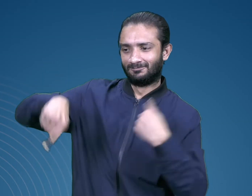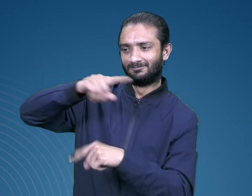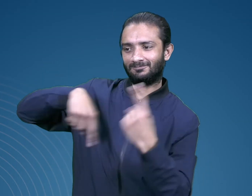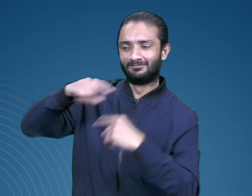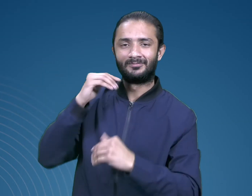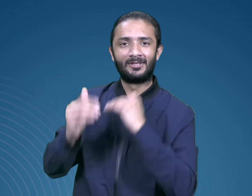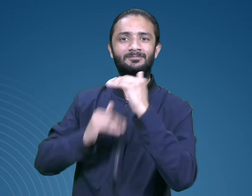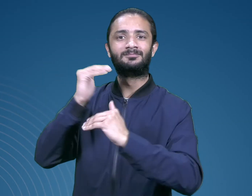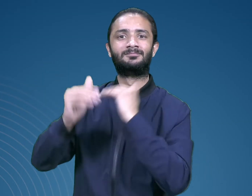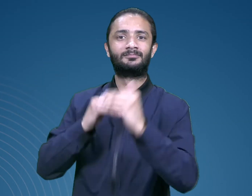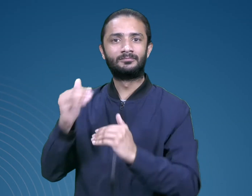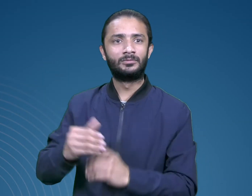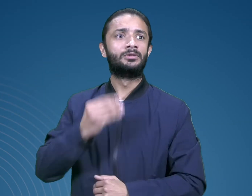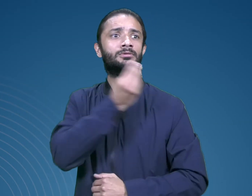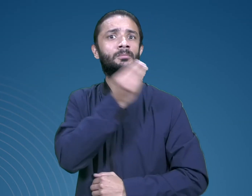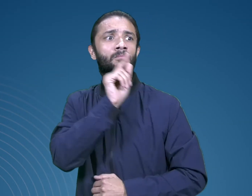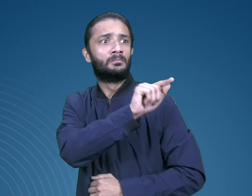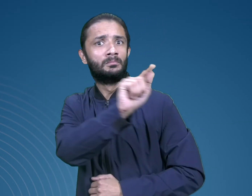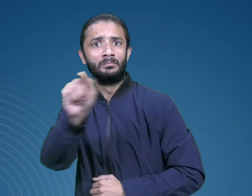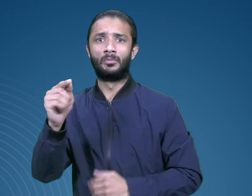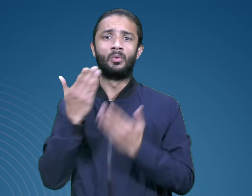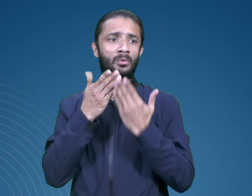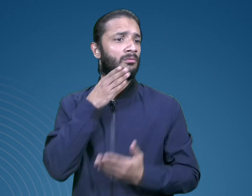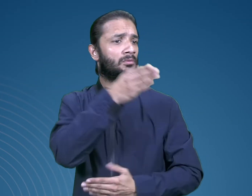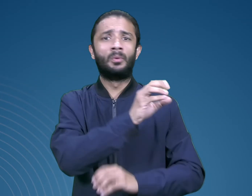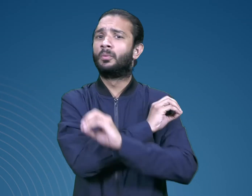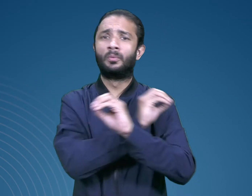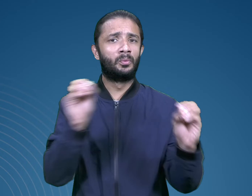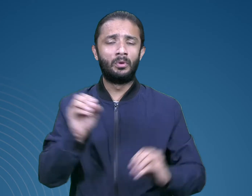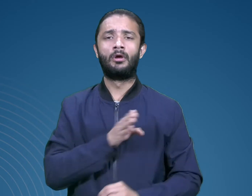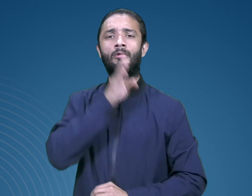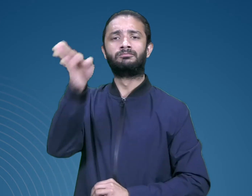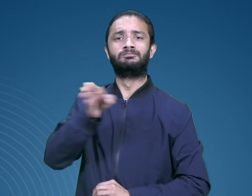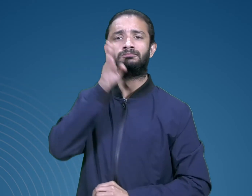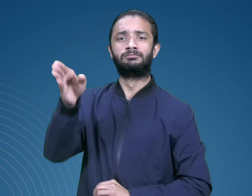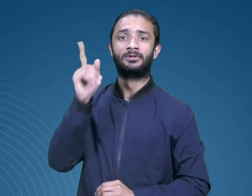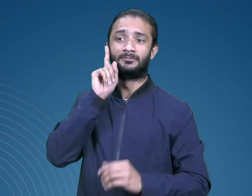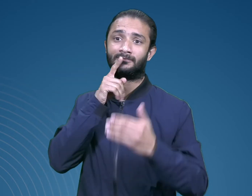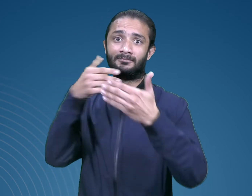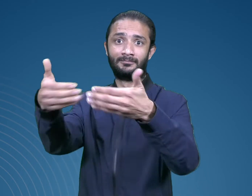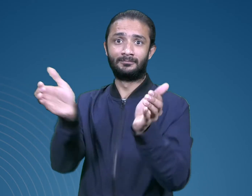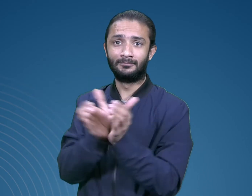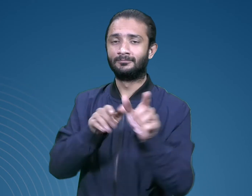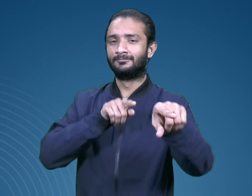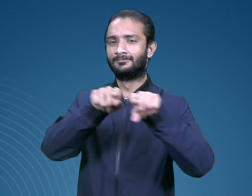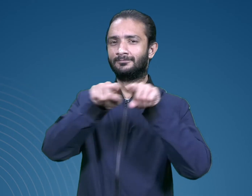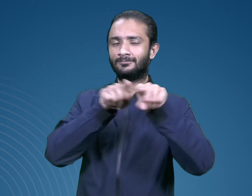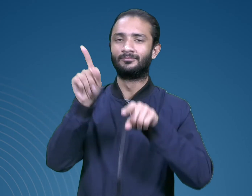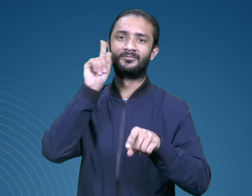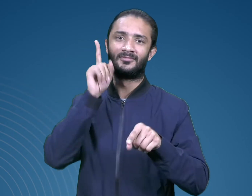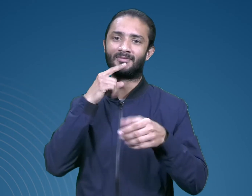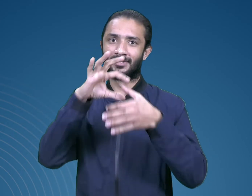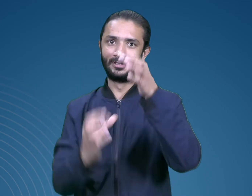Those deaf individuals who never went to deaf school receive ISL